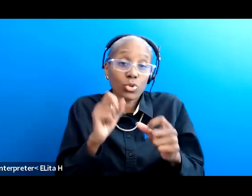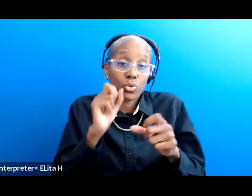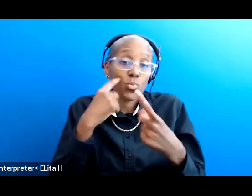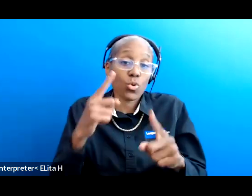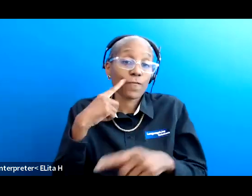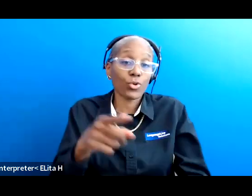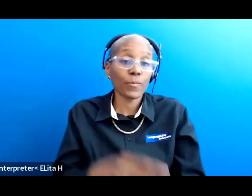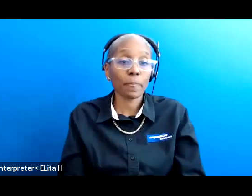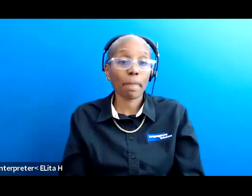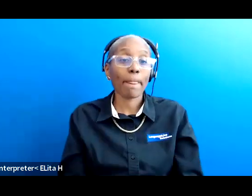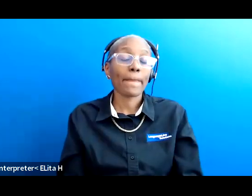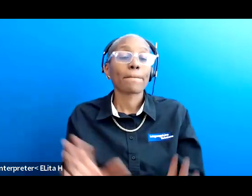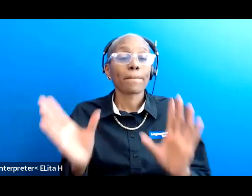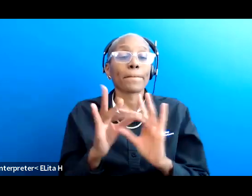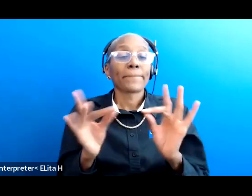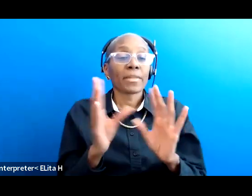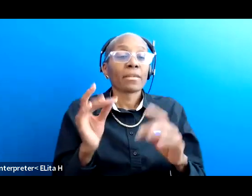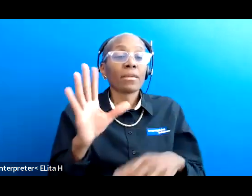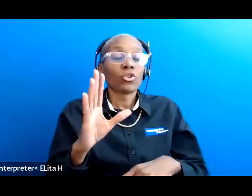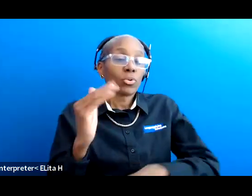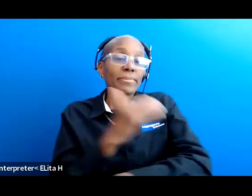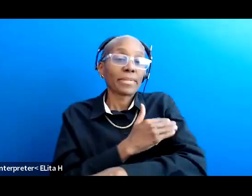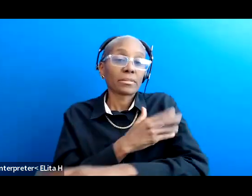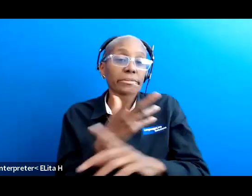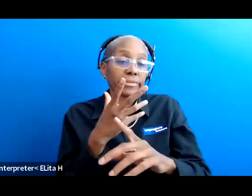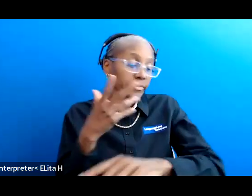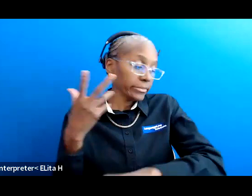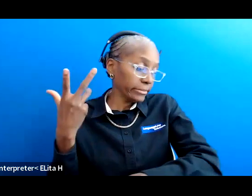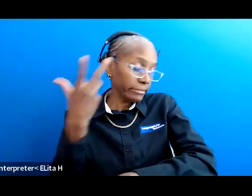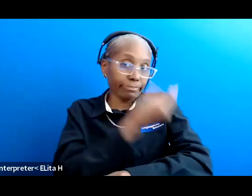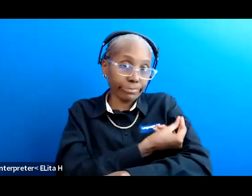As I mentioned early, it's injected into the muscle. It helps relax that muscle.